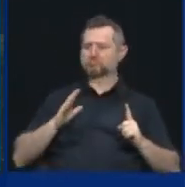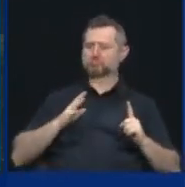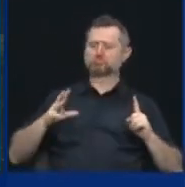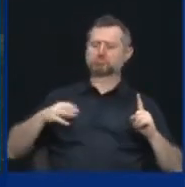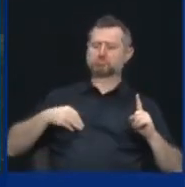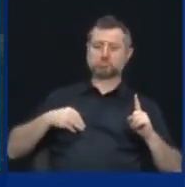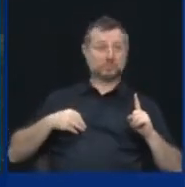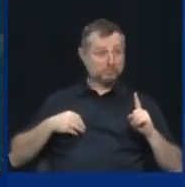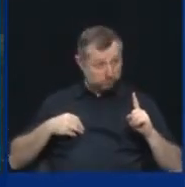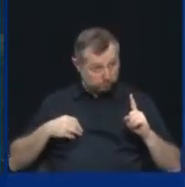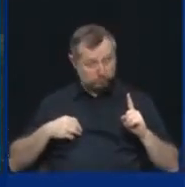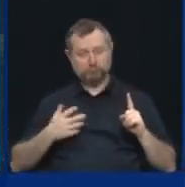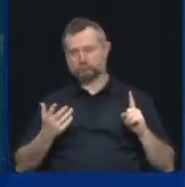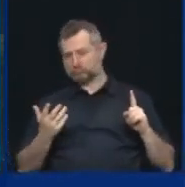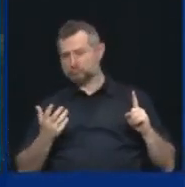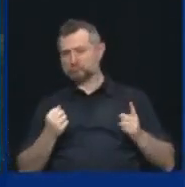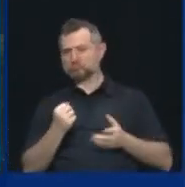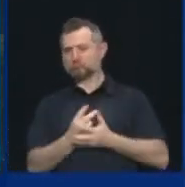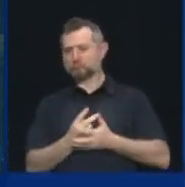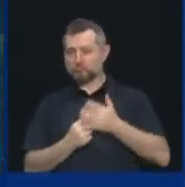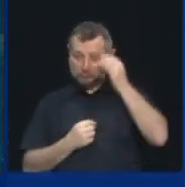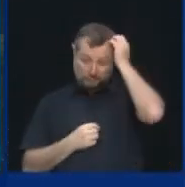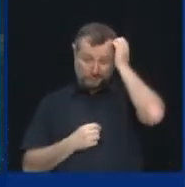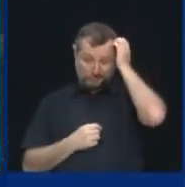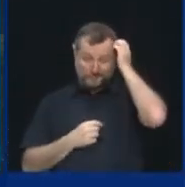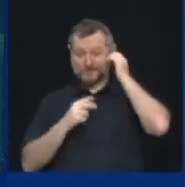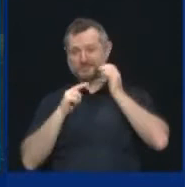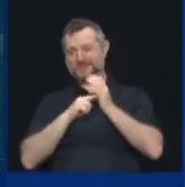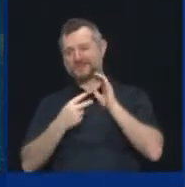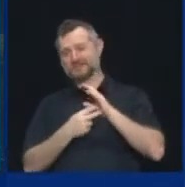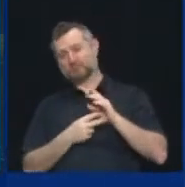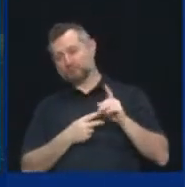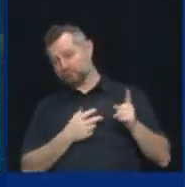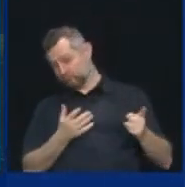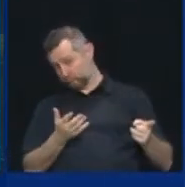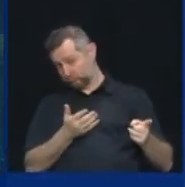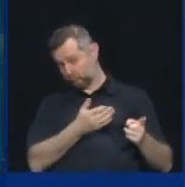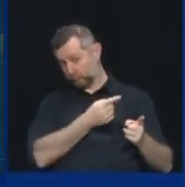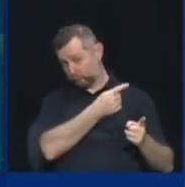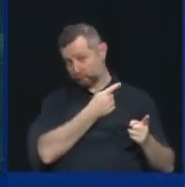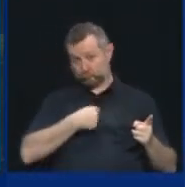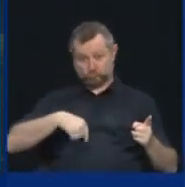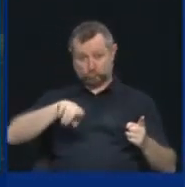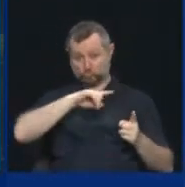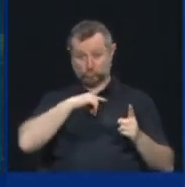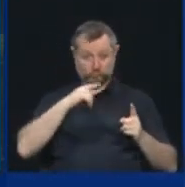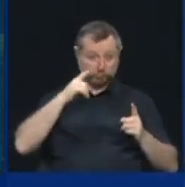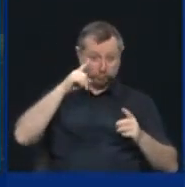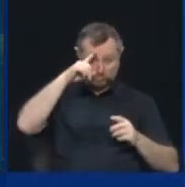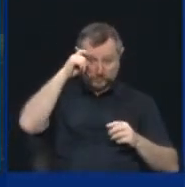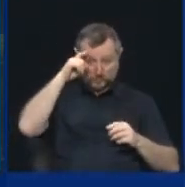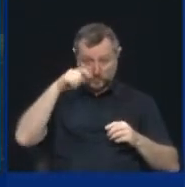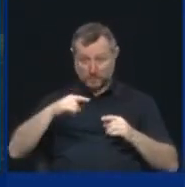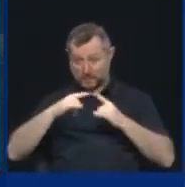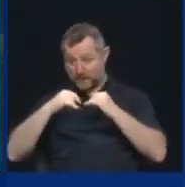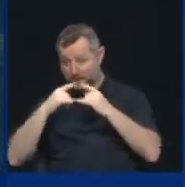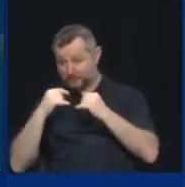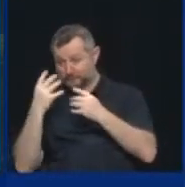SPOKE TO CDC ANDDC C HAS NO OBJECTION TO THAT END IS FINE WITH IT.